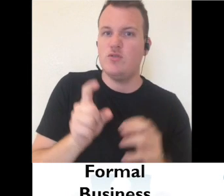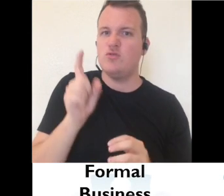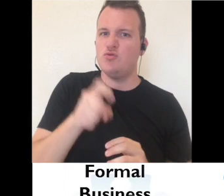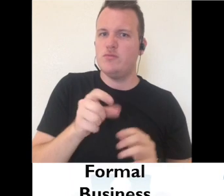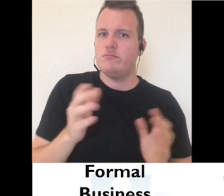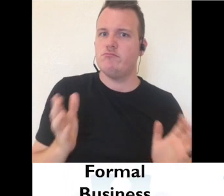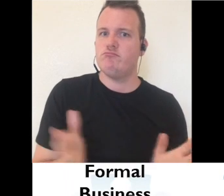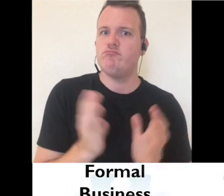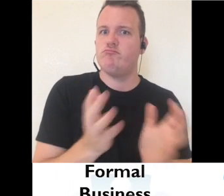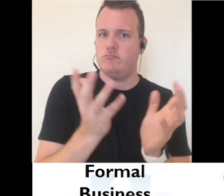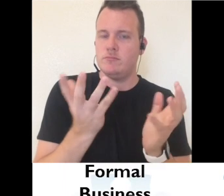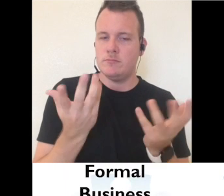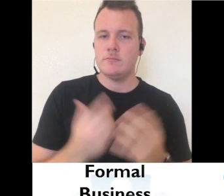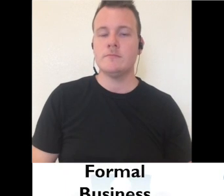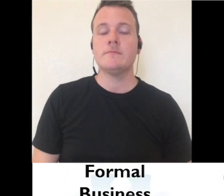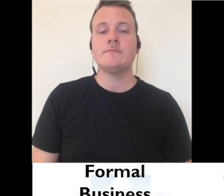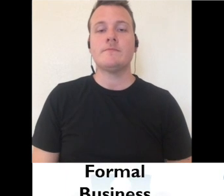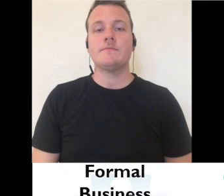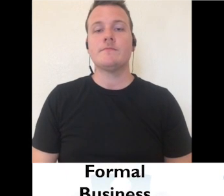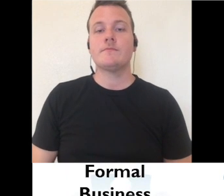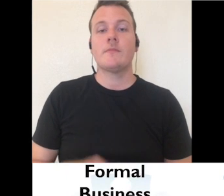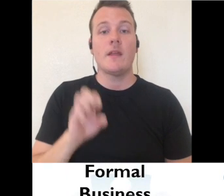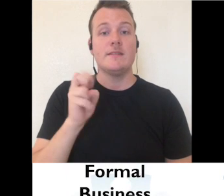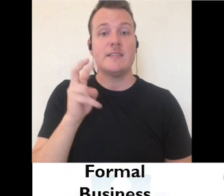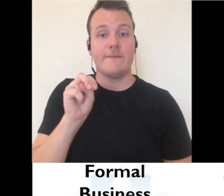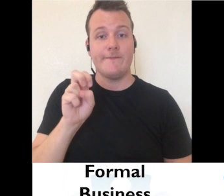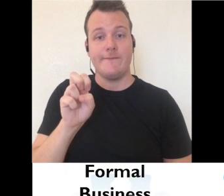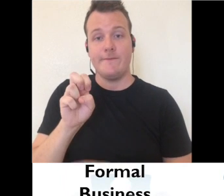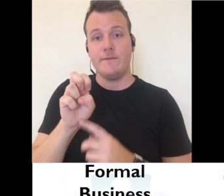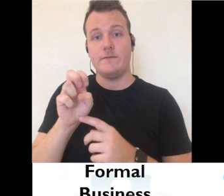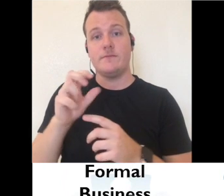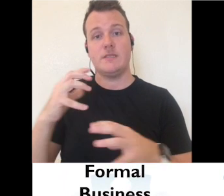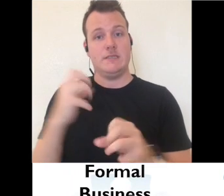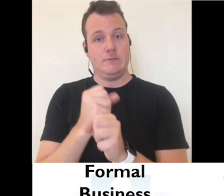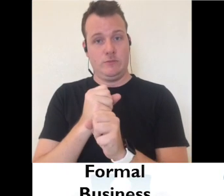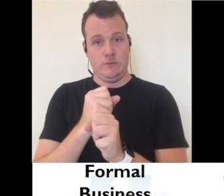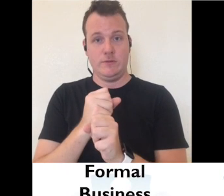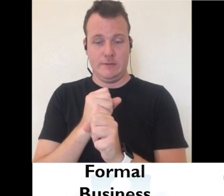online as well, but you're gonna look at the problem. And that's the first